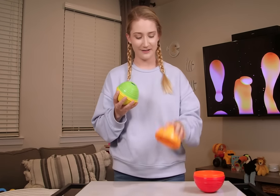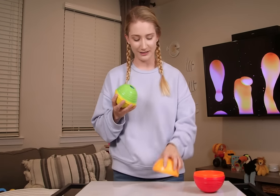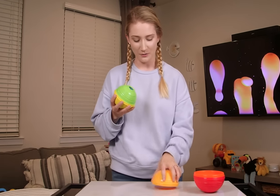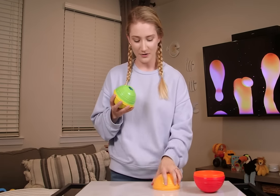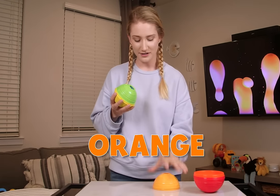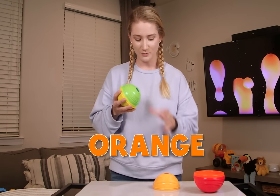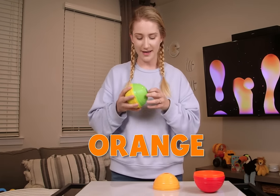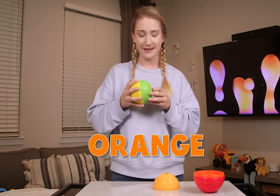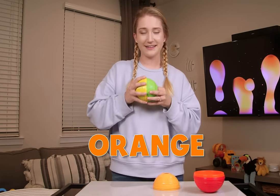Orange one.